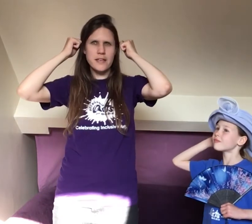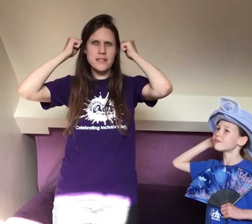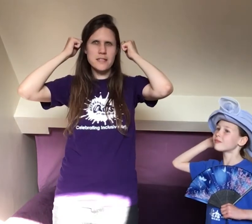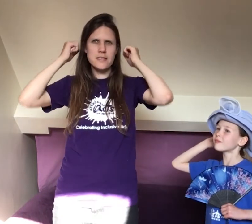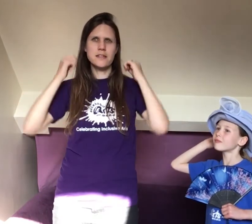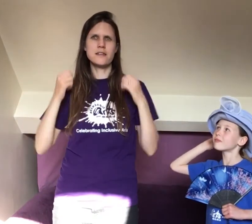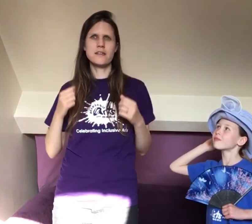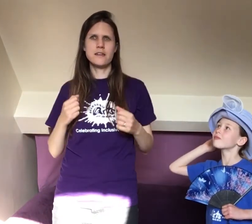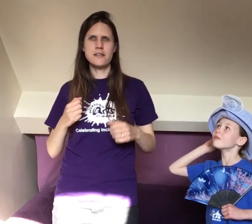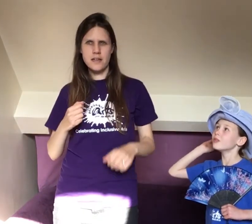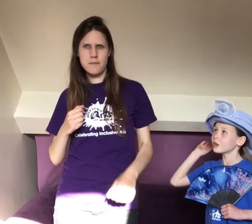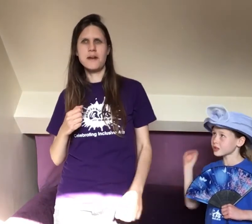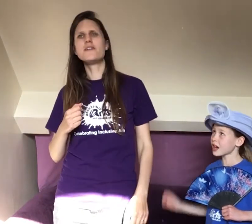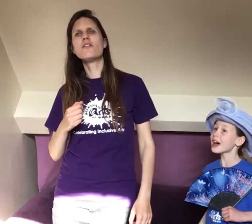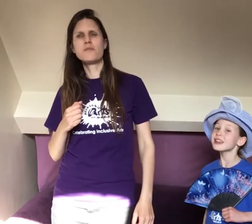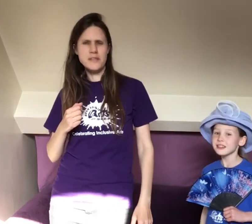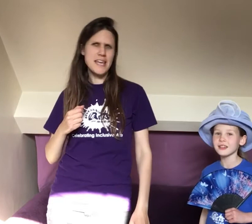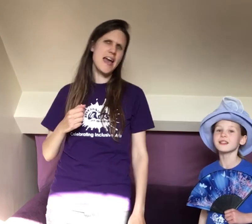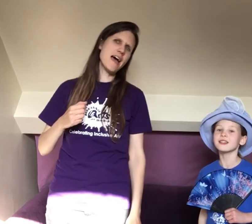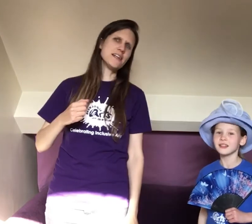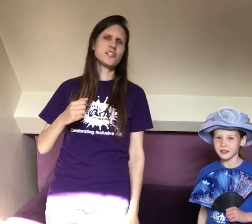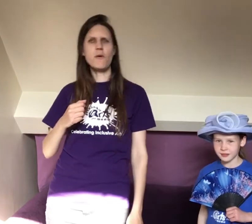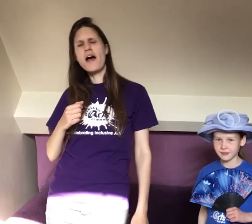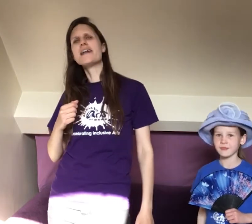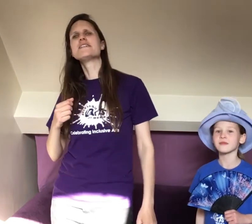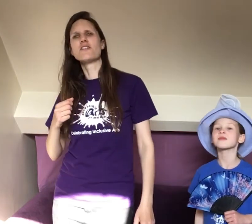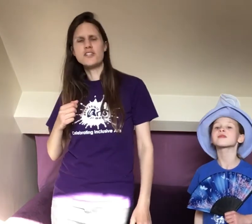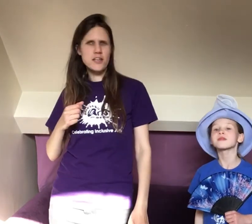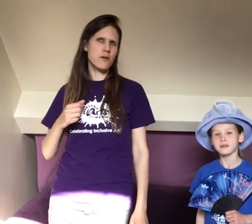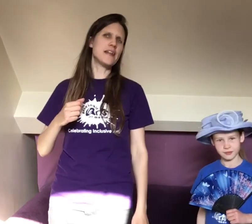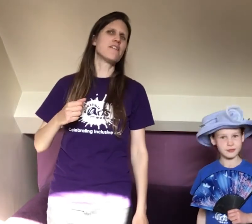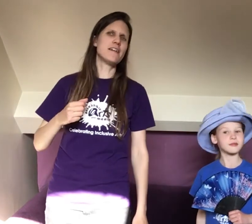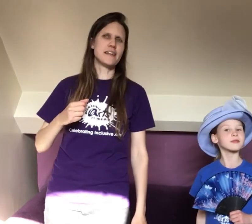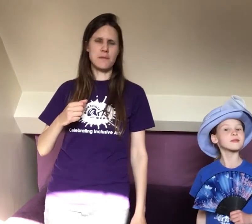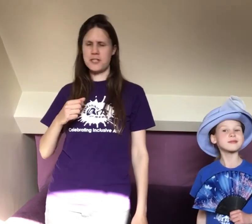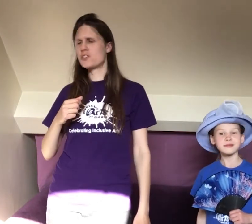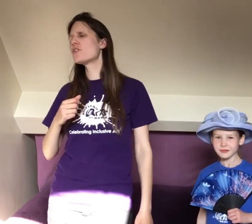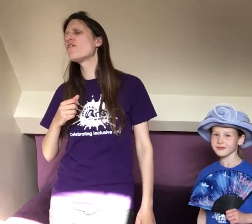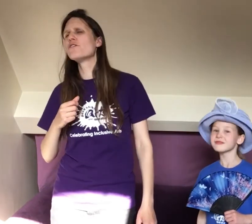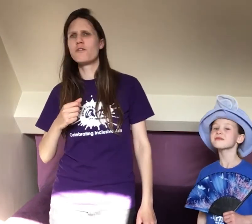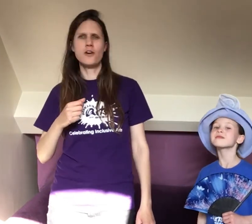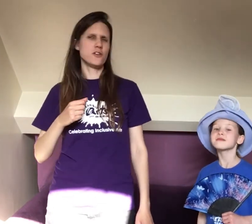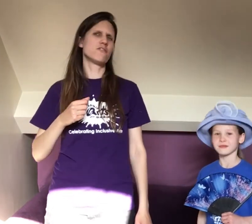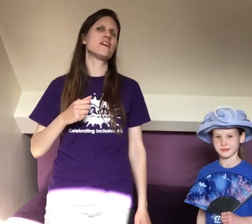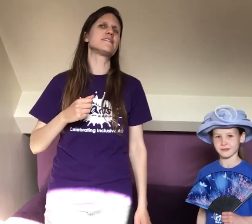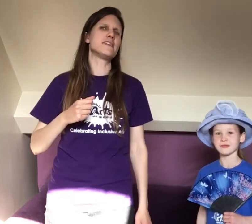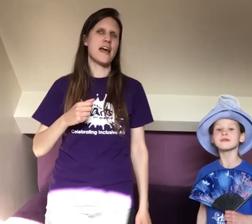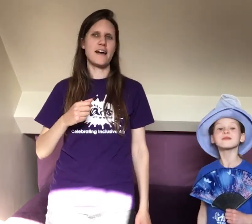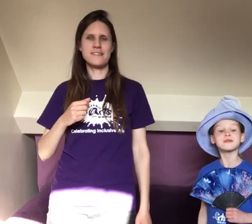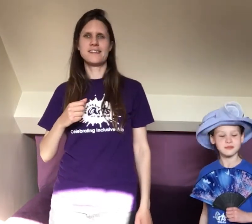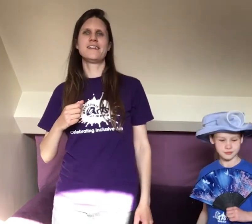I think I might nod… nod our head? Yeah, let’s show our heads off. Shake your head around a little bit to show off your, your fancy hat.